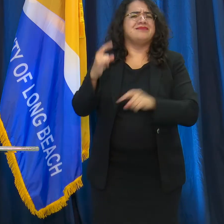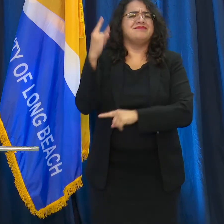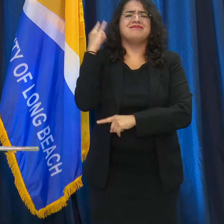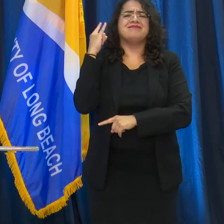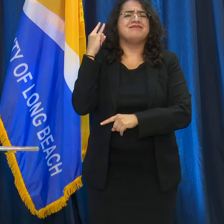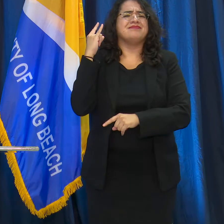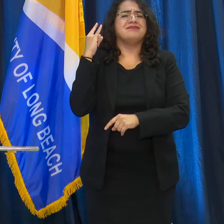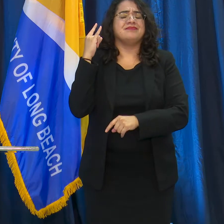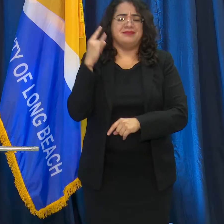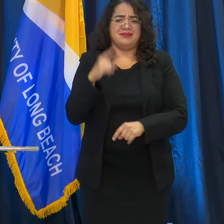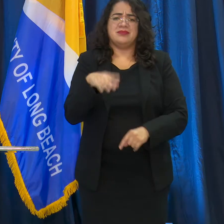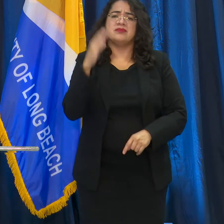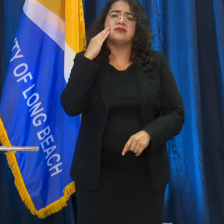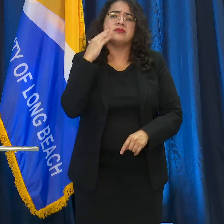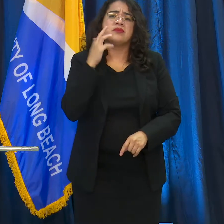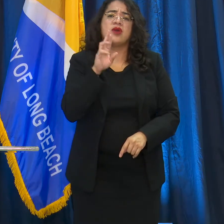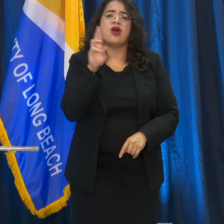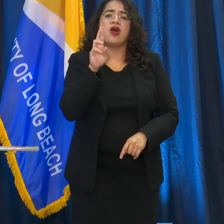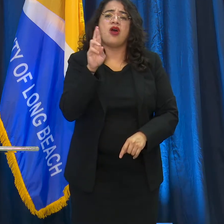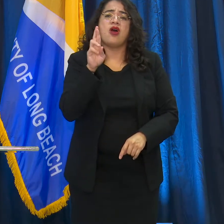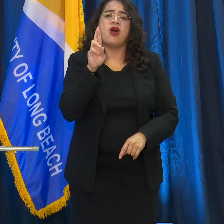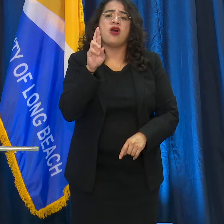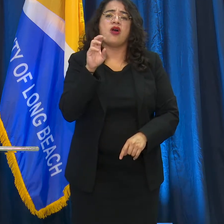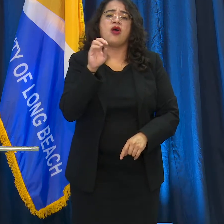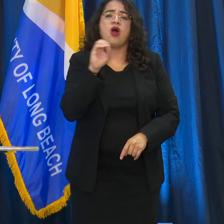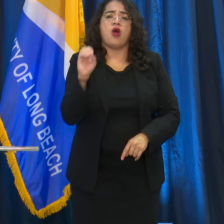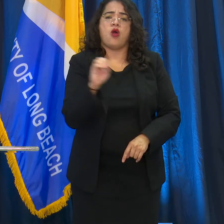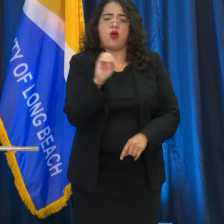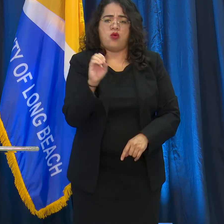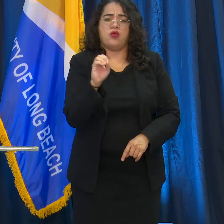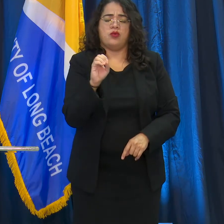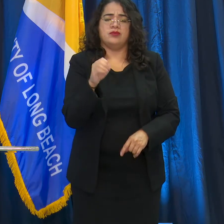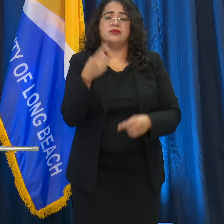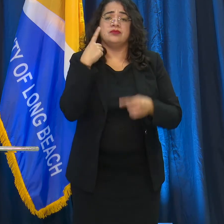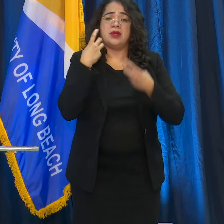R-naught, right, the transmission rate. So the R-naught of